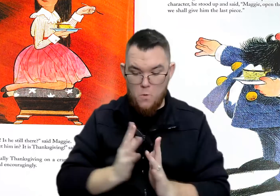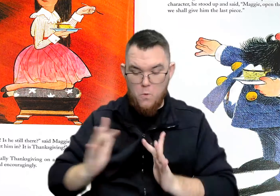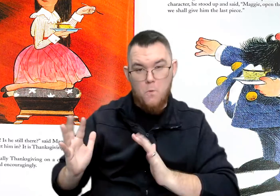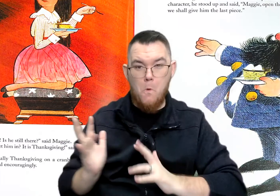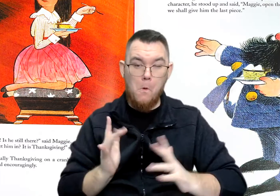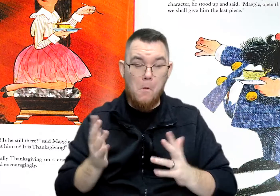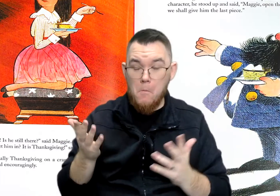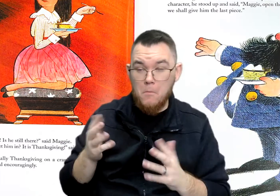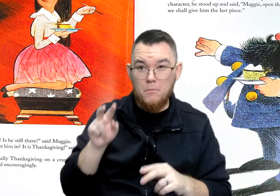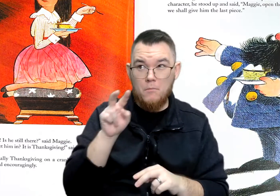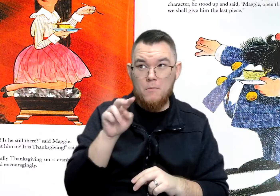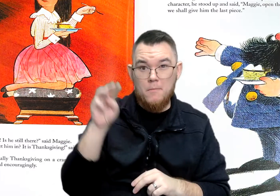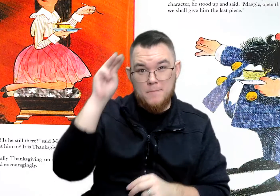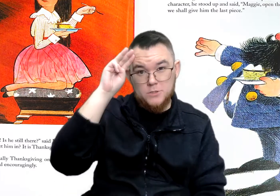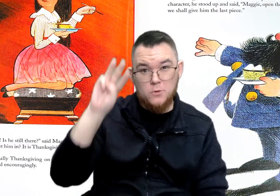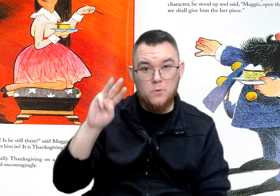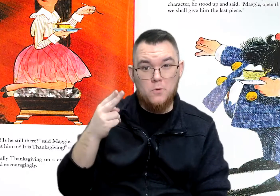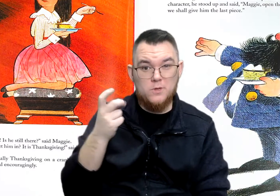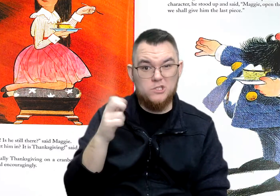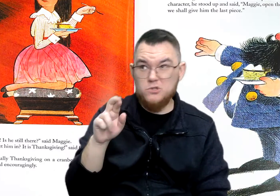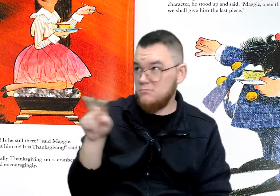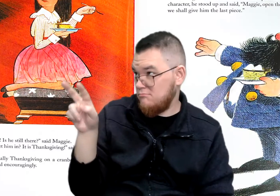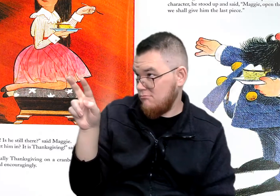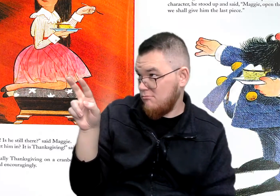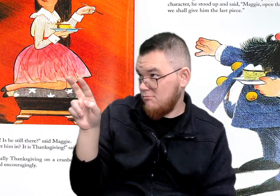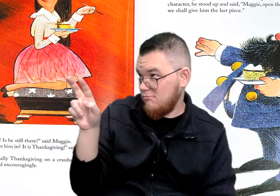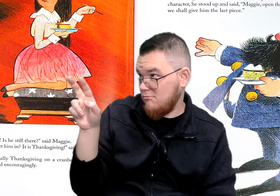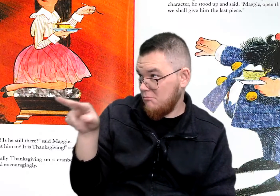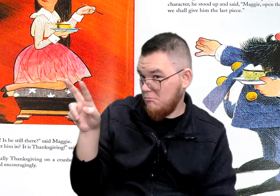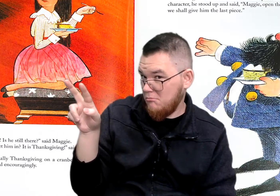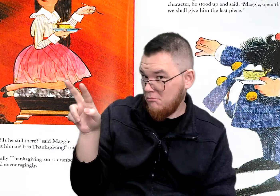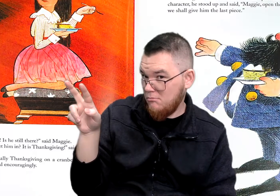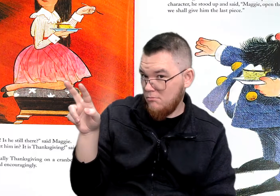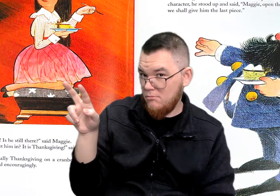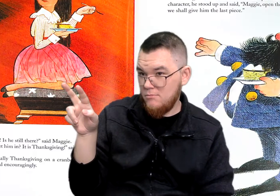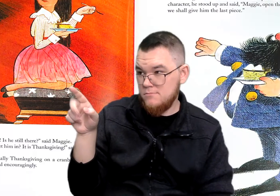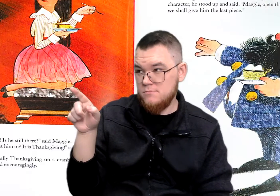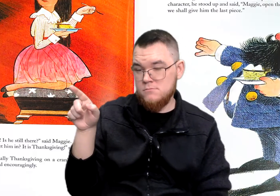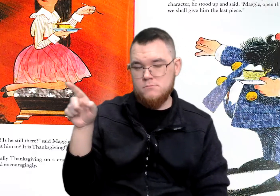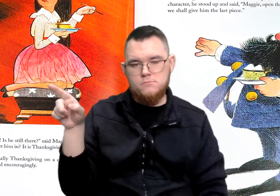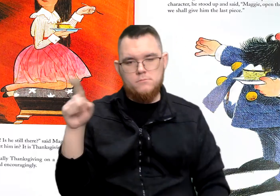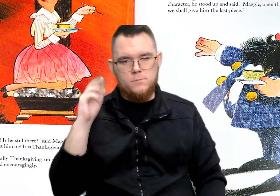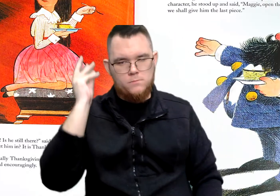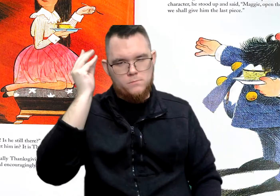They looked at Mr. Whiskers. It took great effort on Mr. Whiskers’ part.